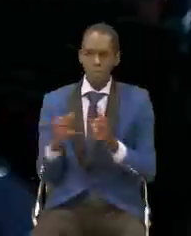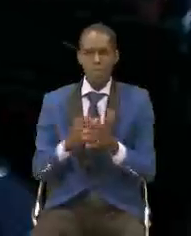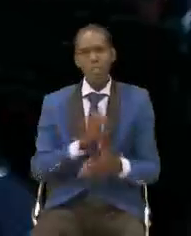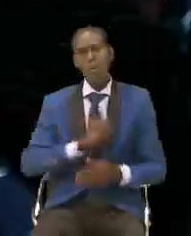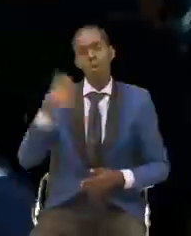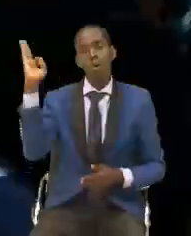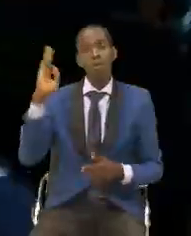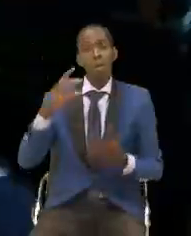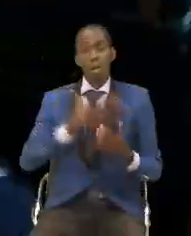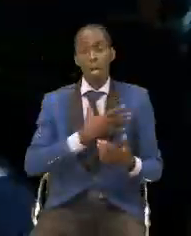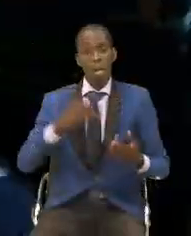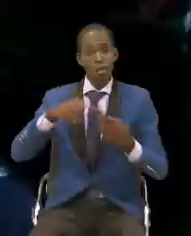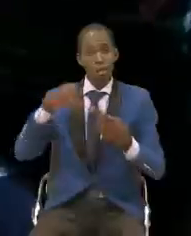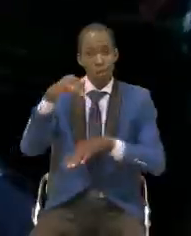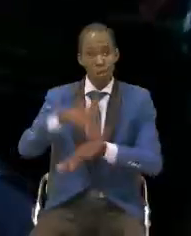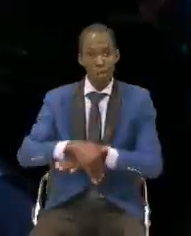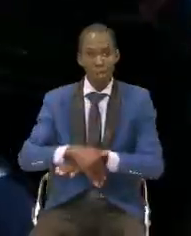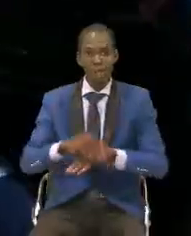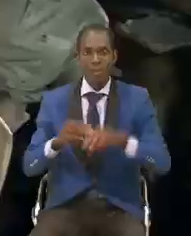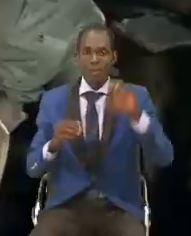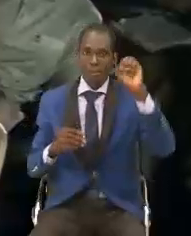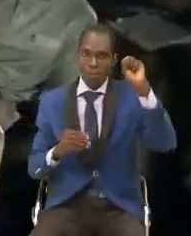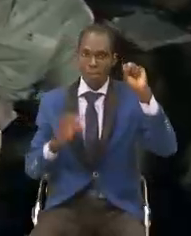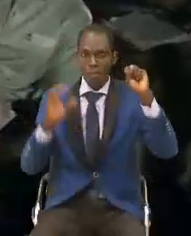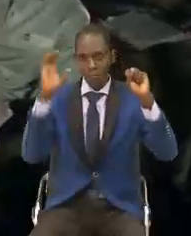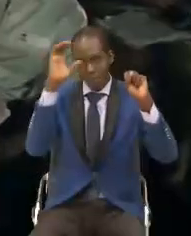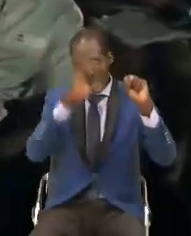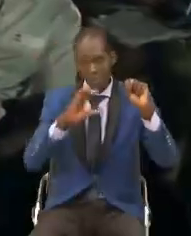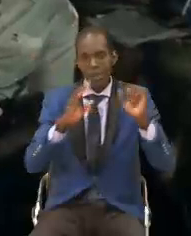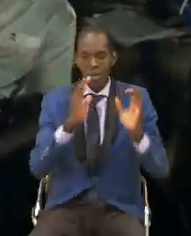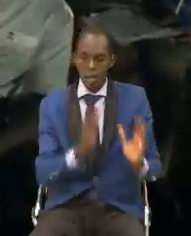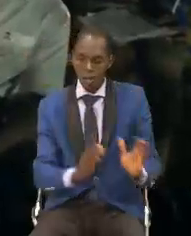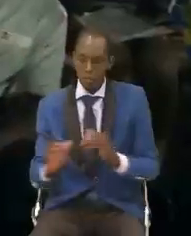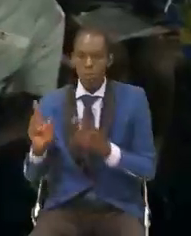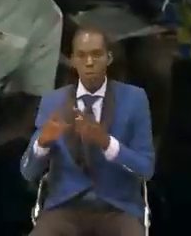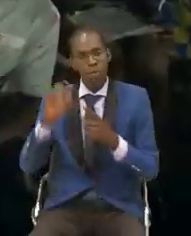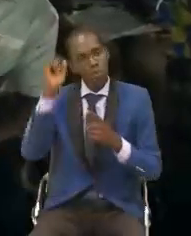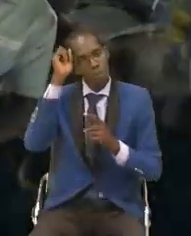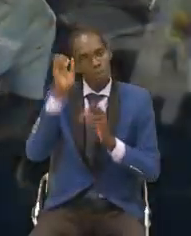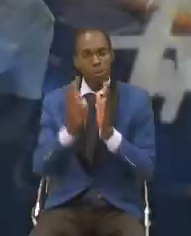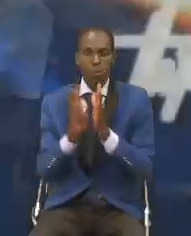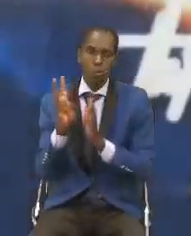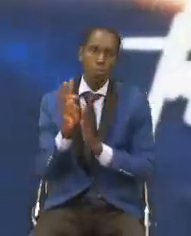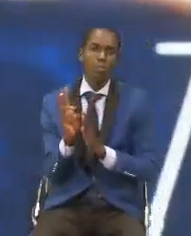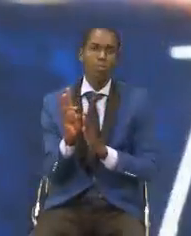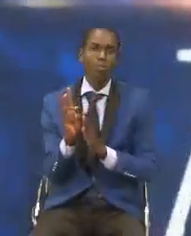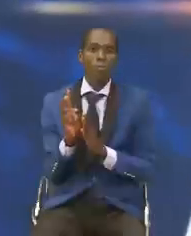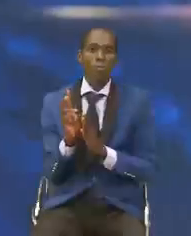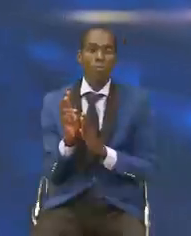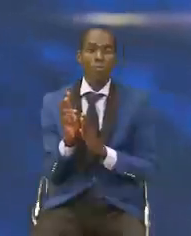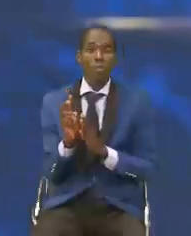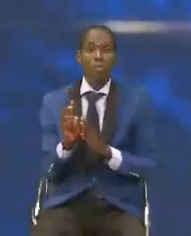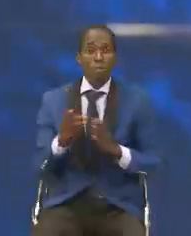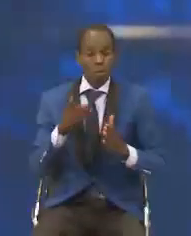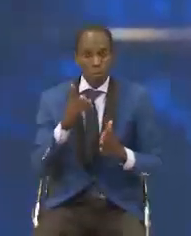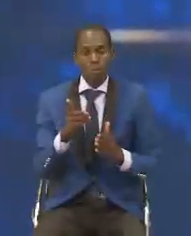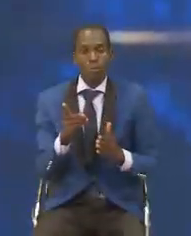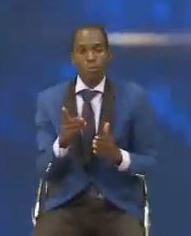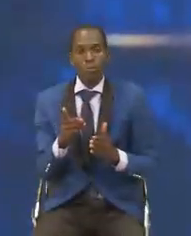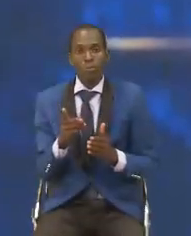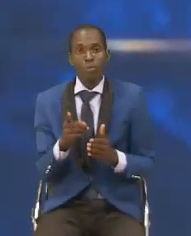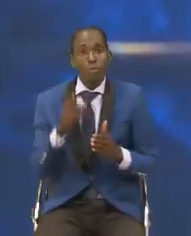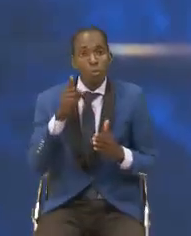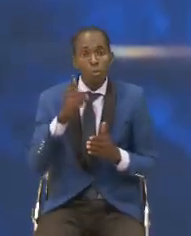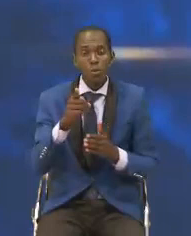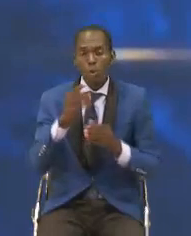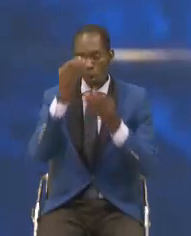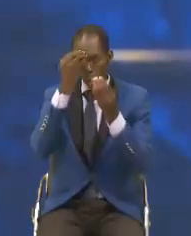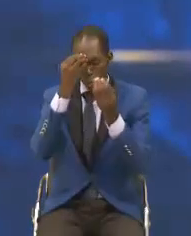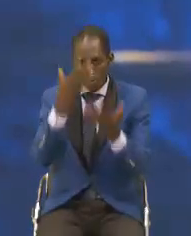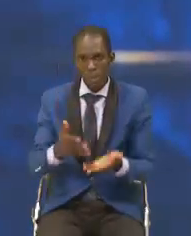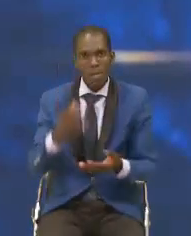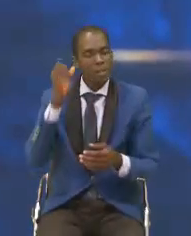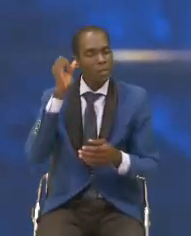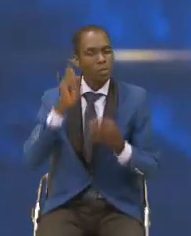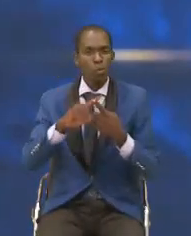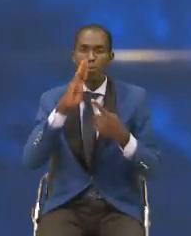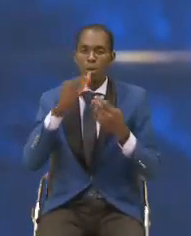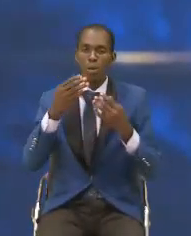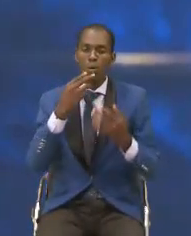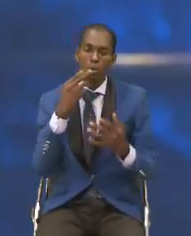i shake it off and tonight you seek according to his will you hear his appointed witnesses